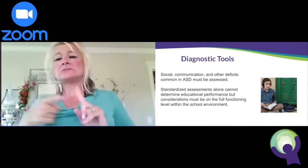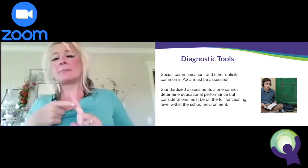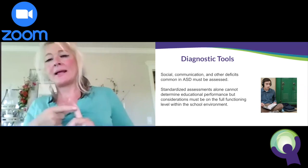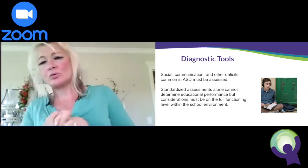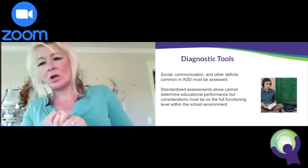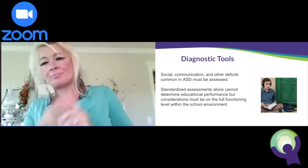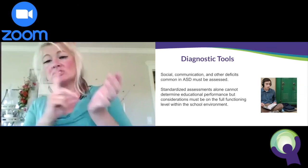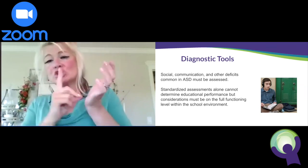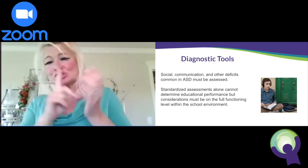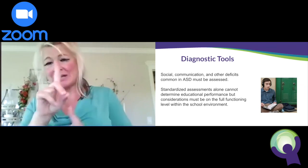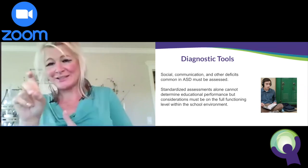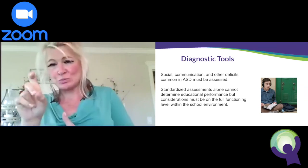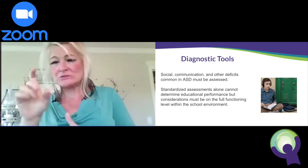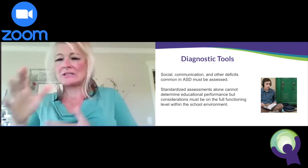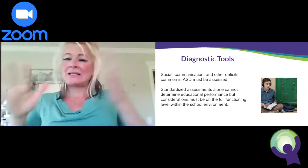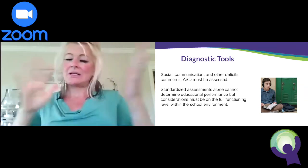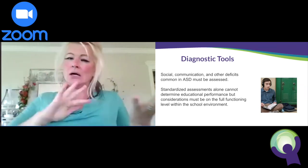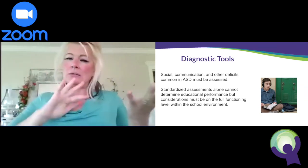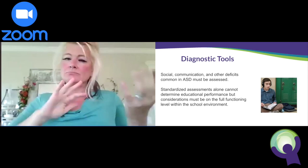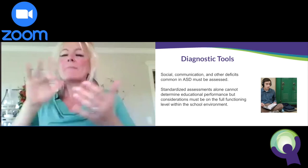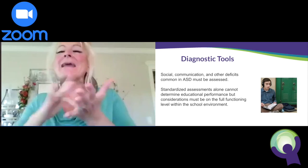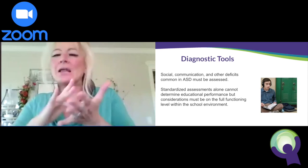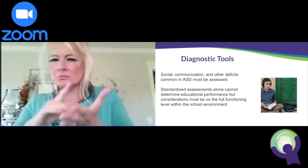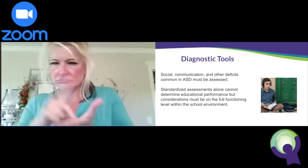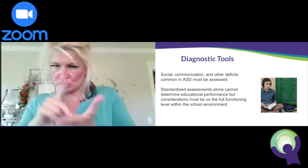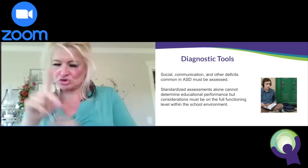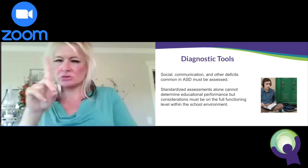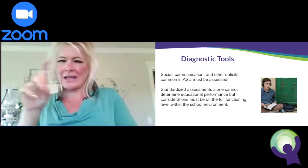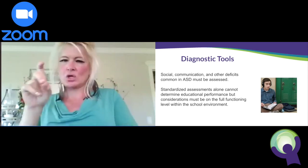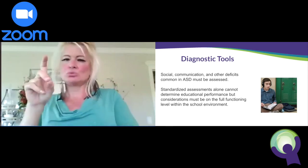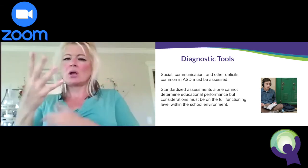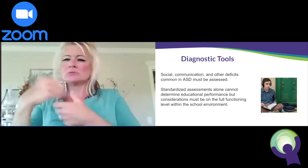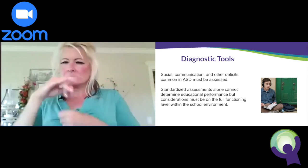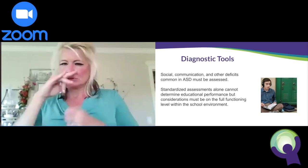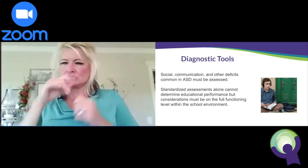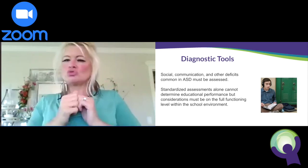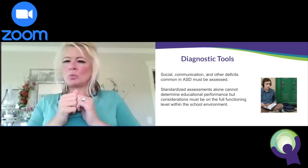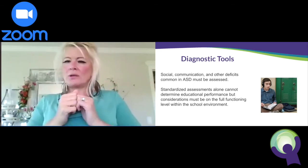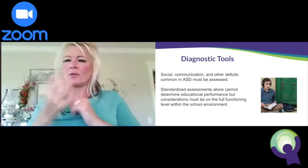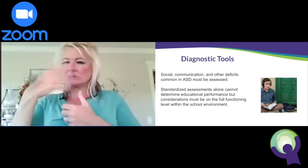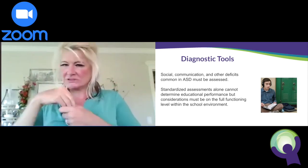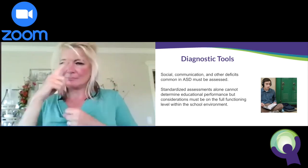Psychologists have strong feelings about doctor's diagnosis, medical diagnosis, with kids who